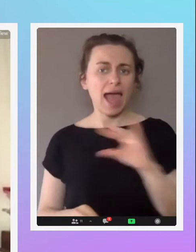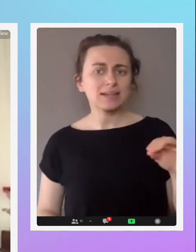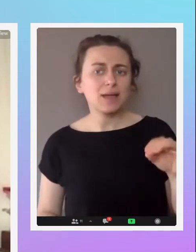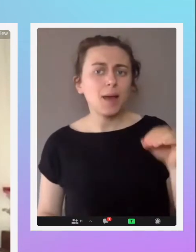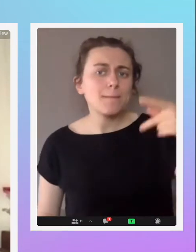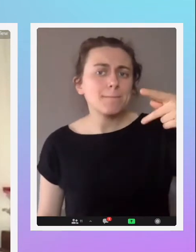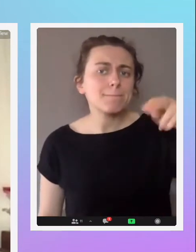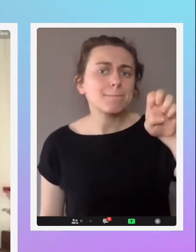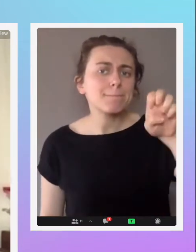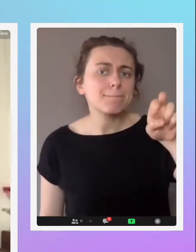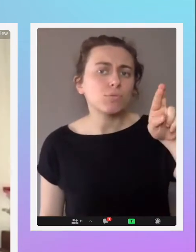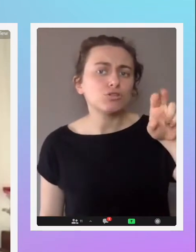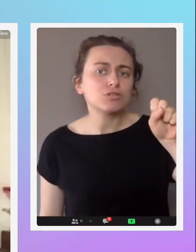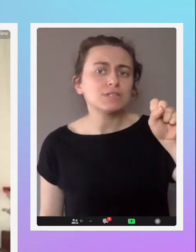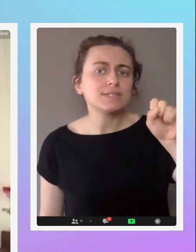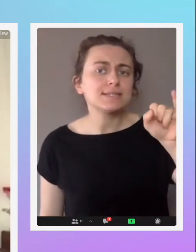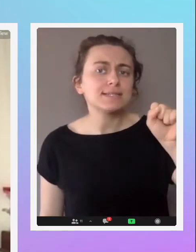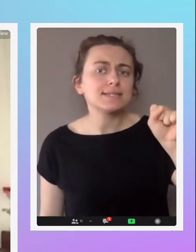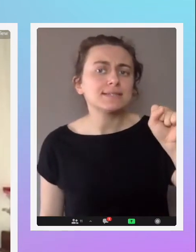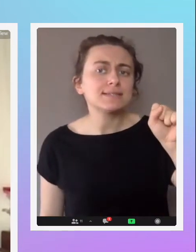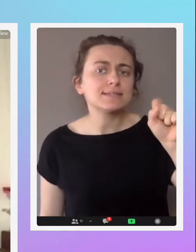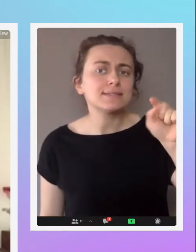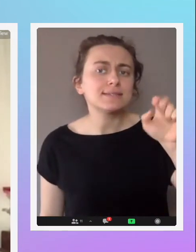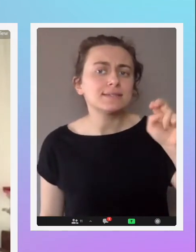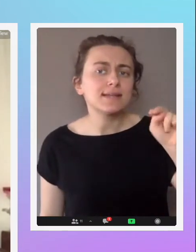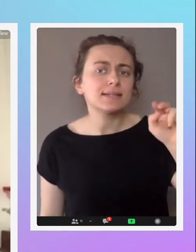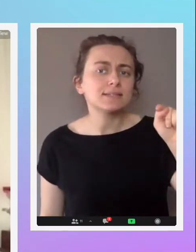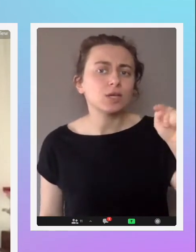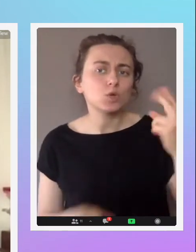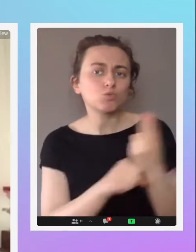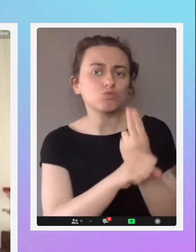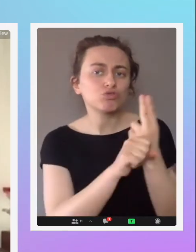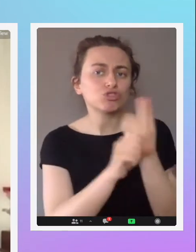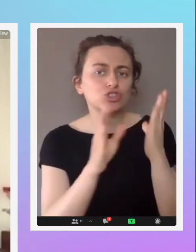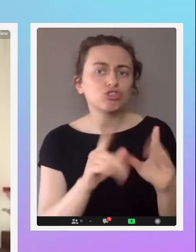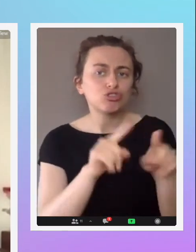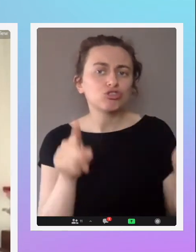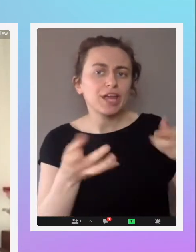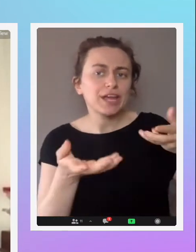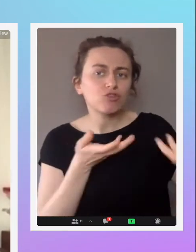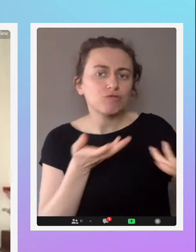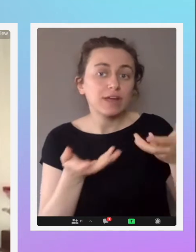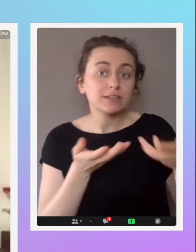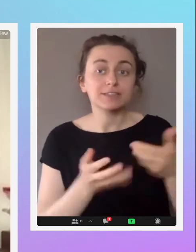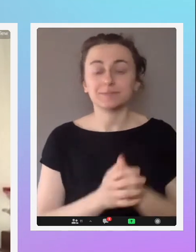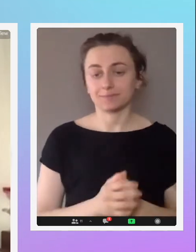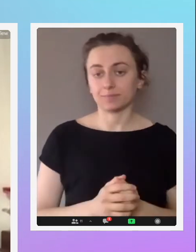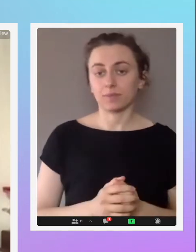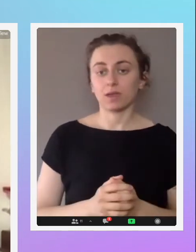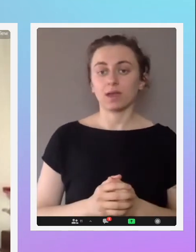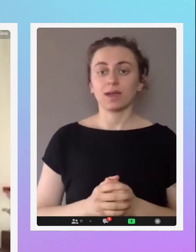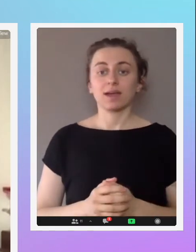One of the most difficult things in the world for everyone disability or not is changing user interfaces